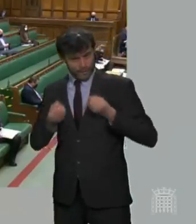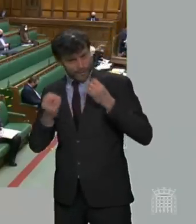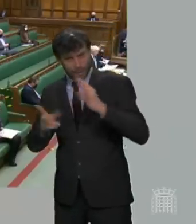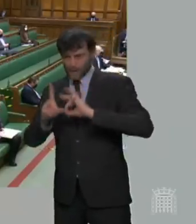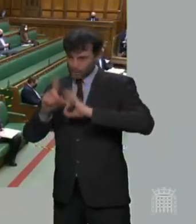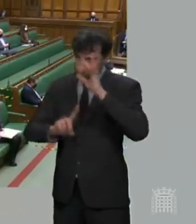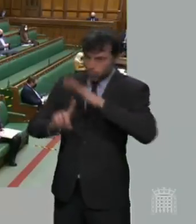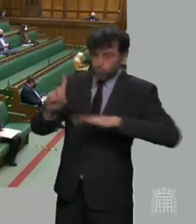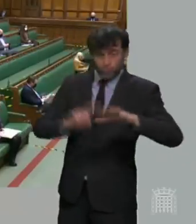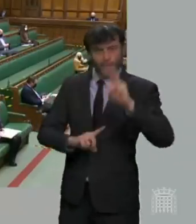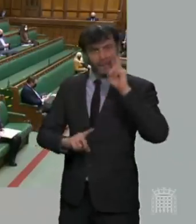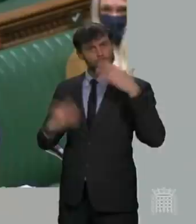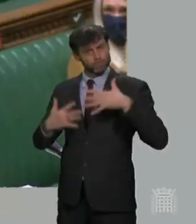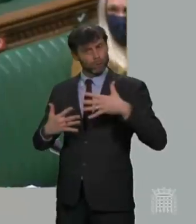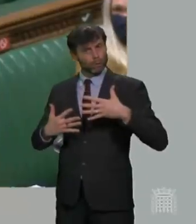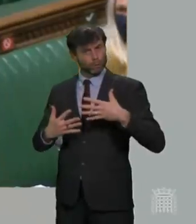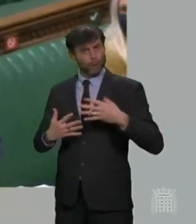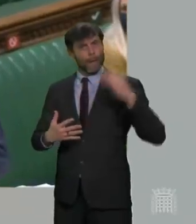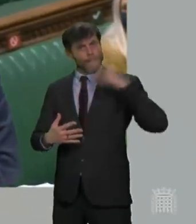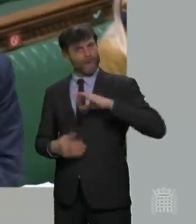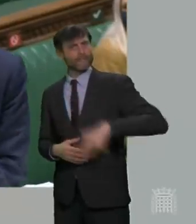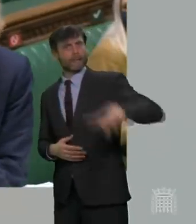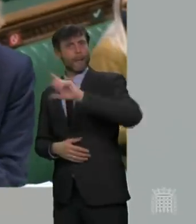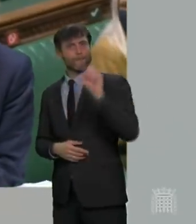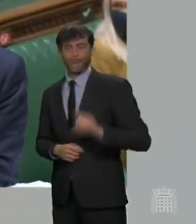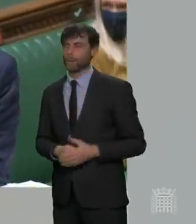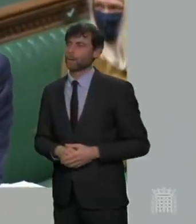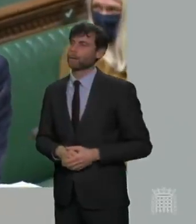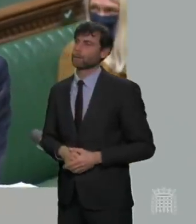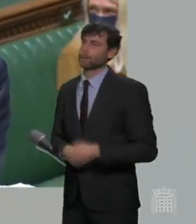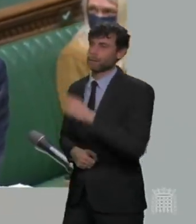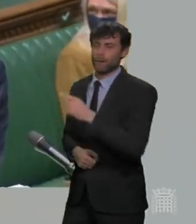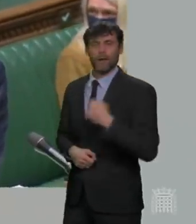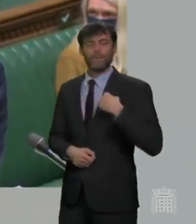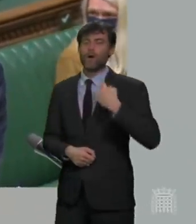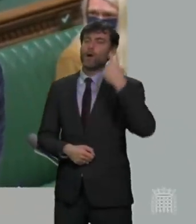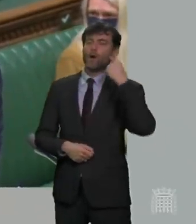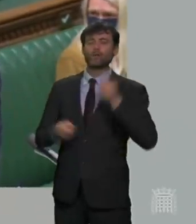Yes, indeed. I am told that the boulevard of light on Lord Street rivals the Champs-Élysées